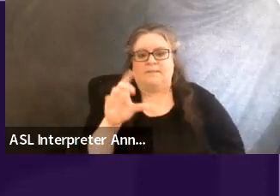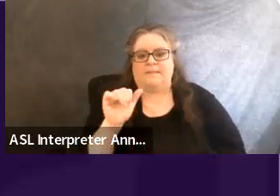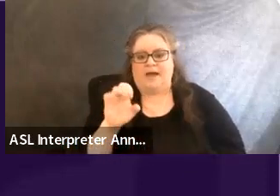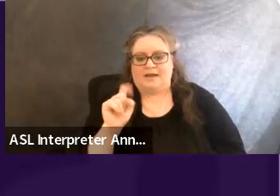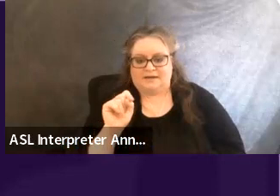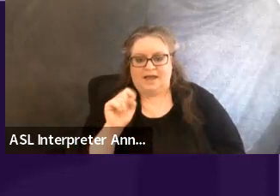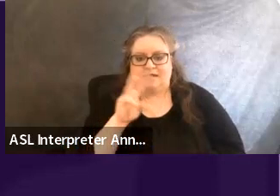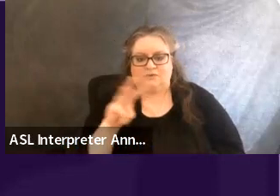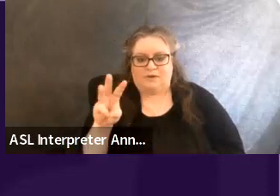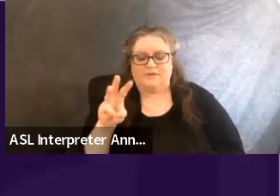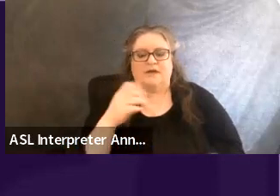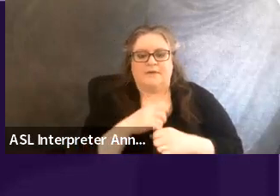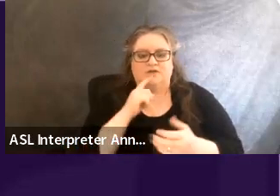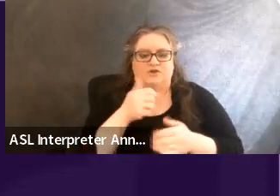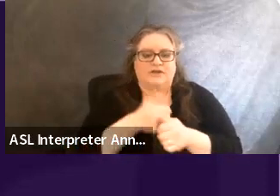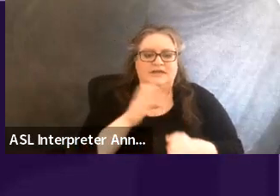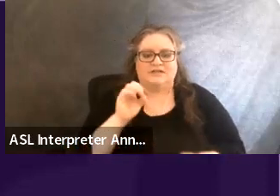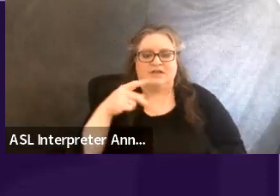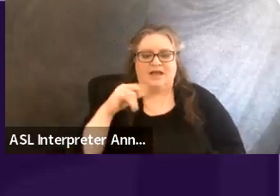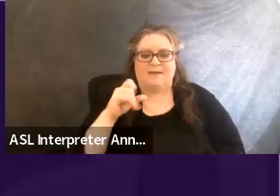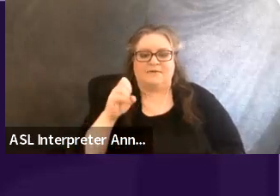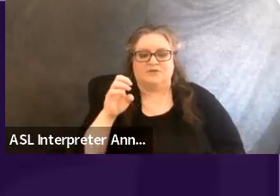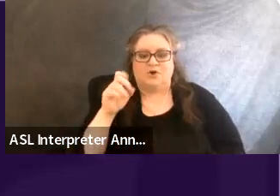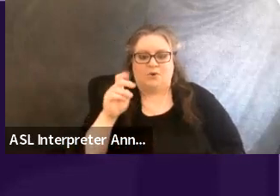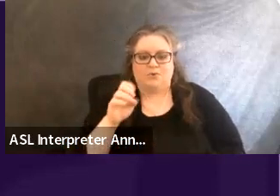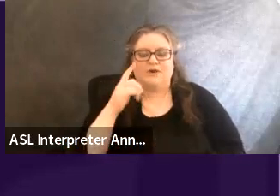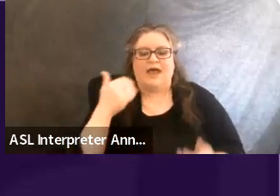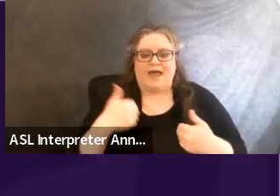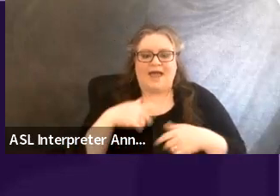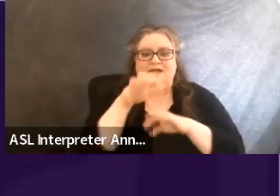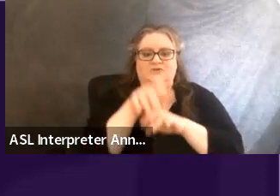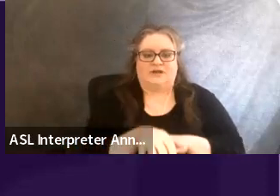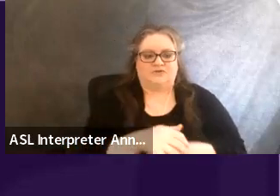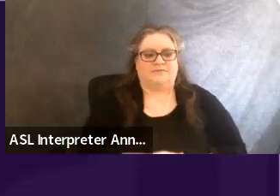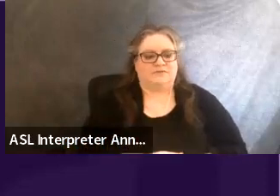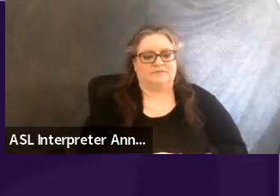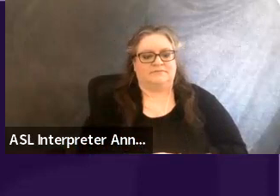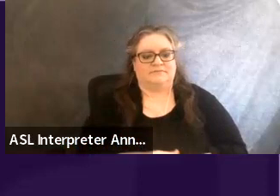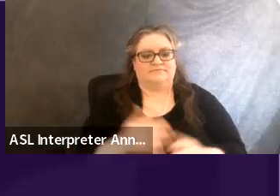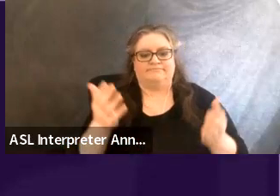make sure the episodes have transcripts. Interactive elements like buttons